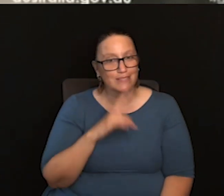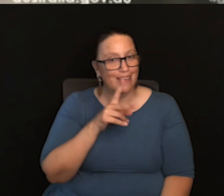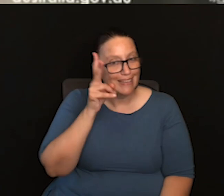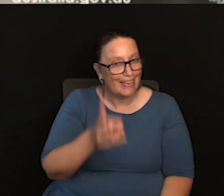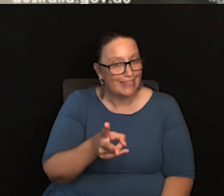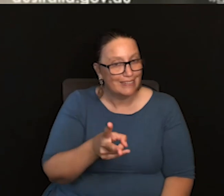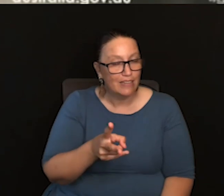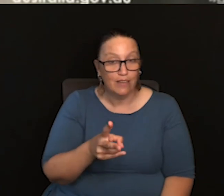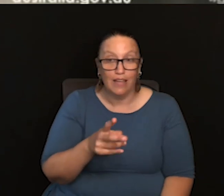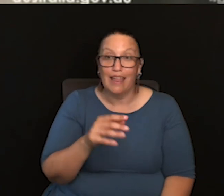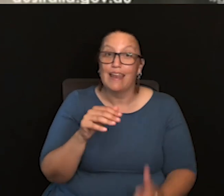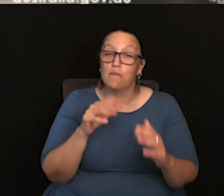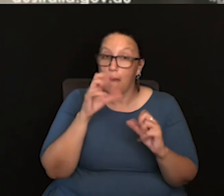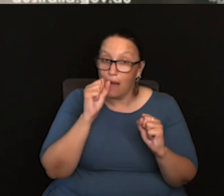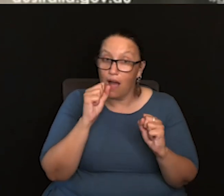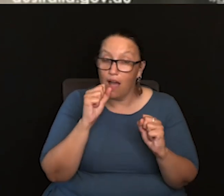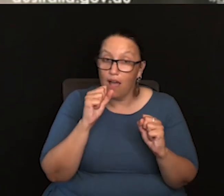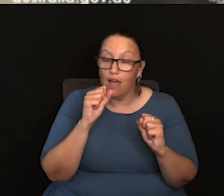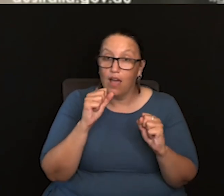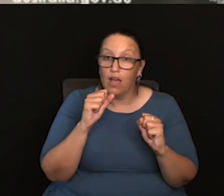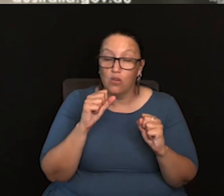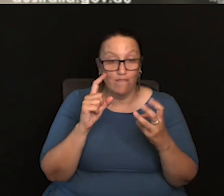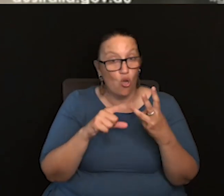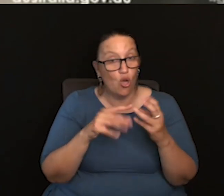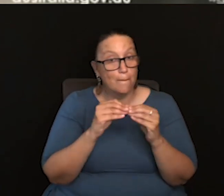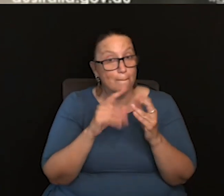before you qualify and is eligible for the boosters.